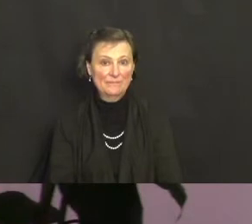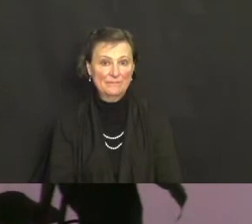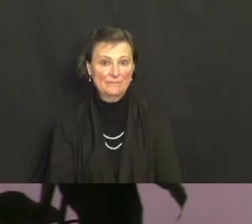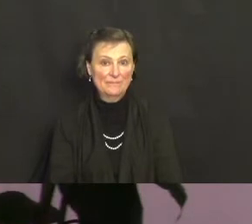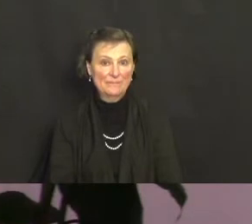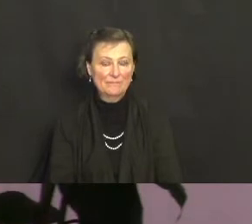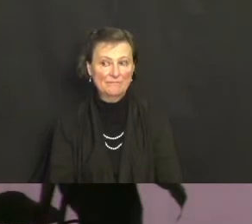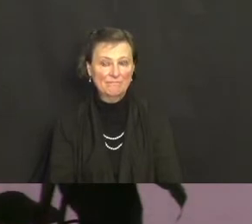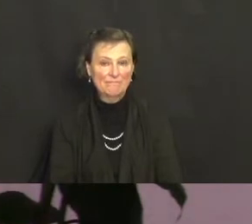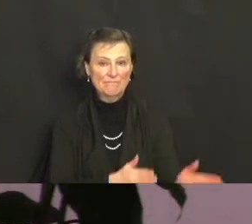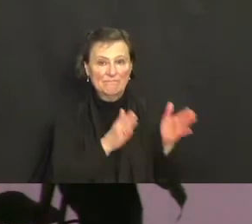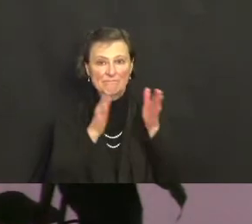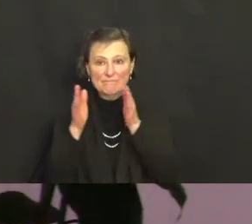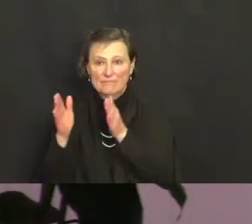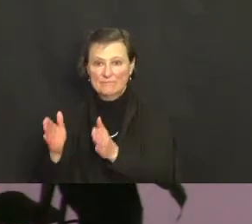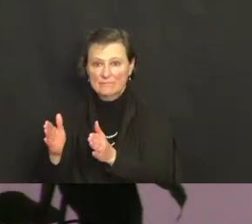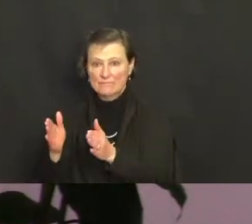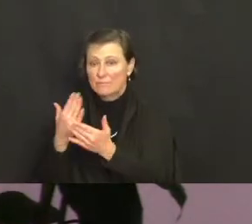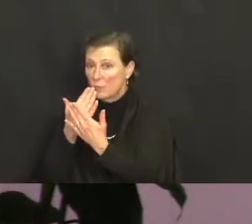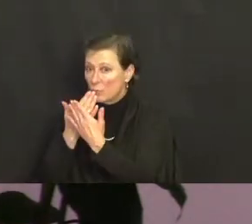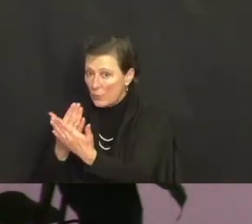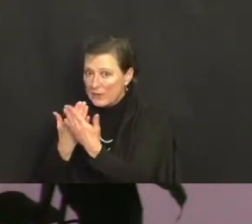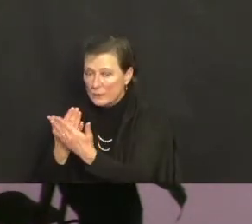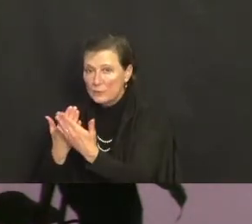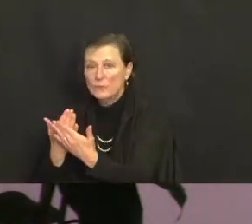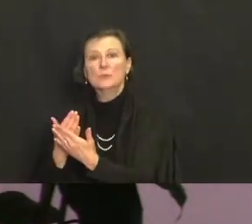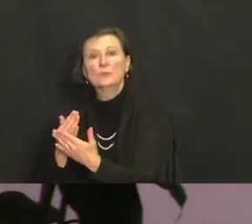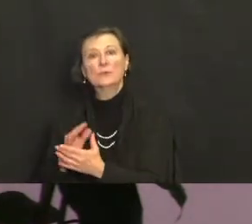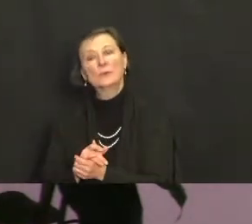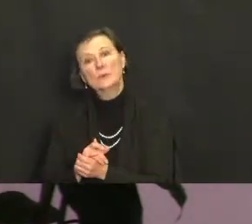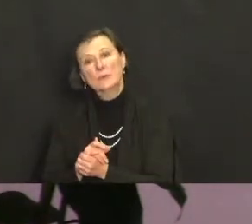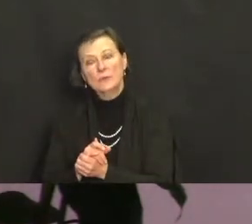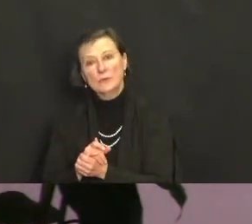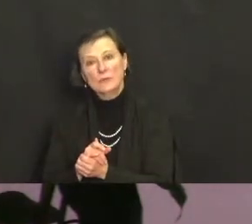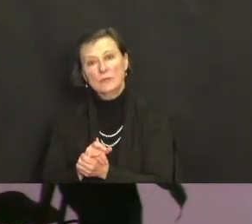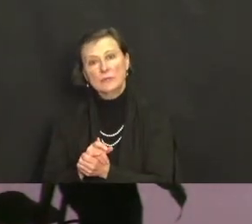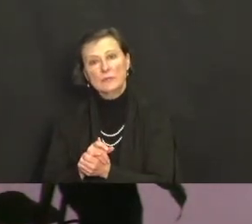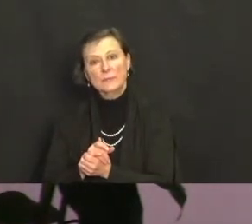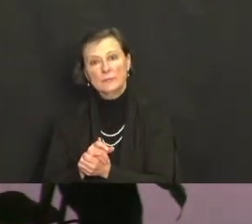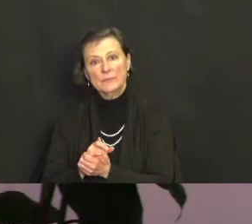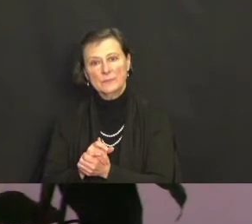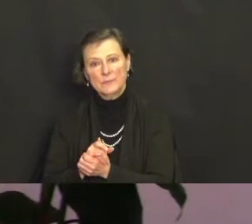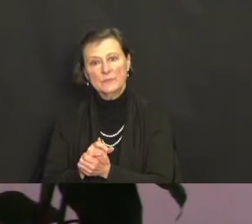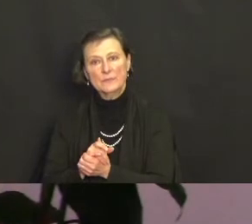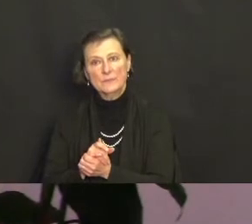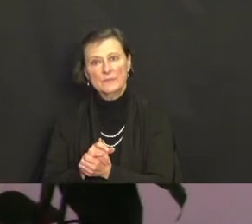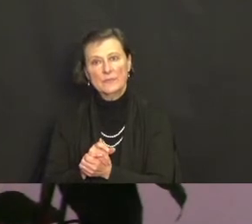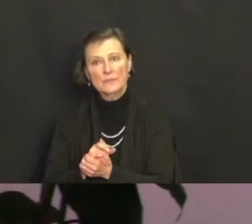And gratitude.